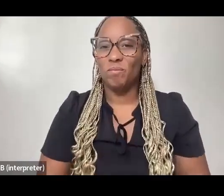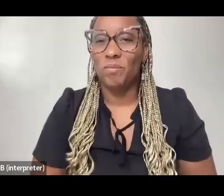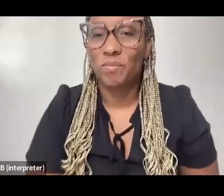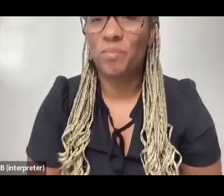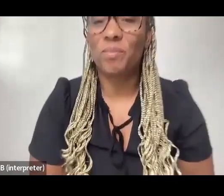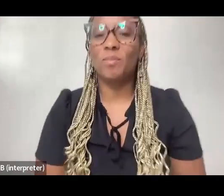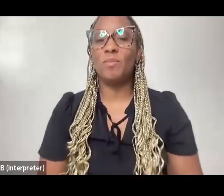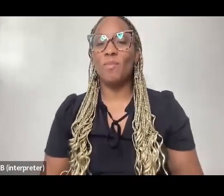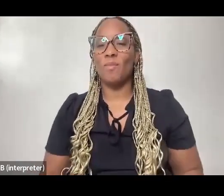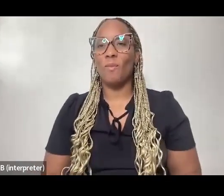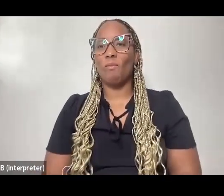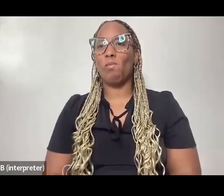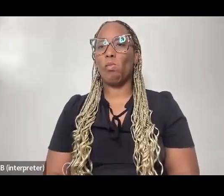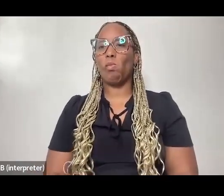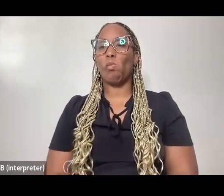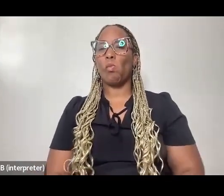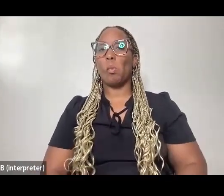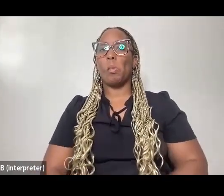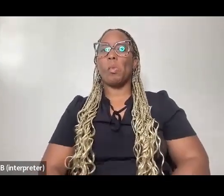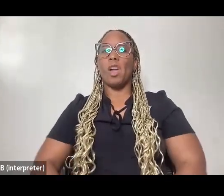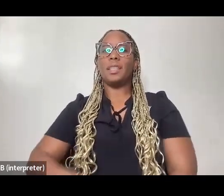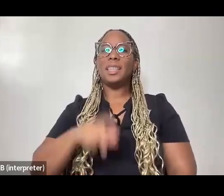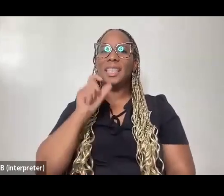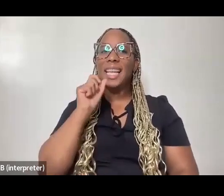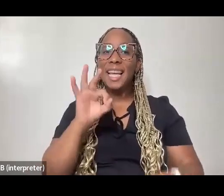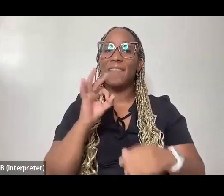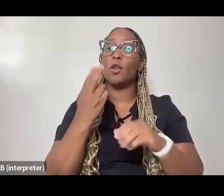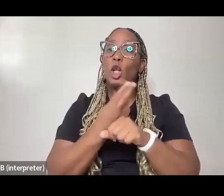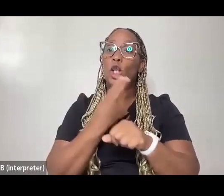If using a presentation or a digital document like especially